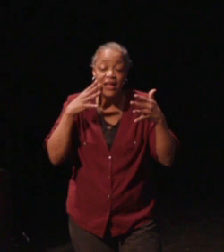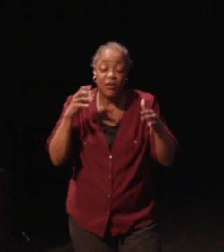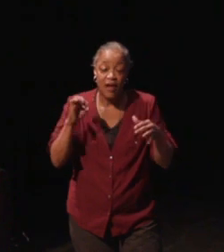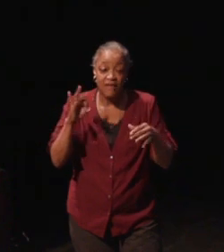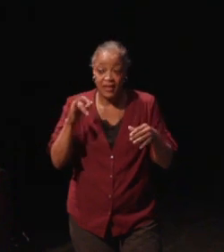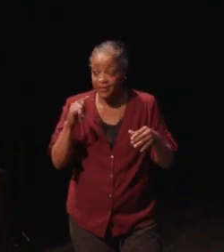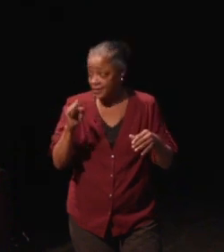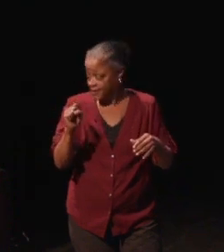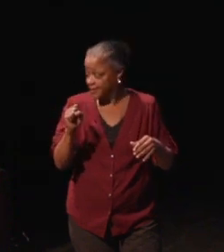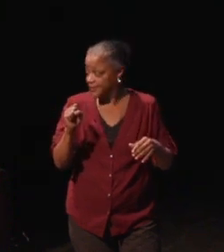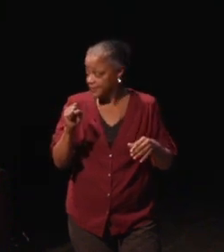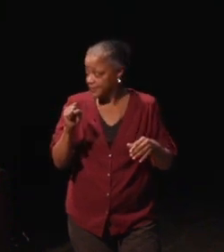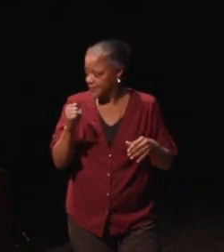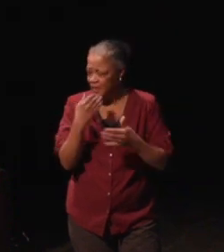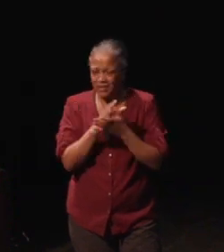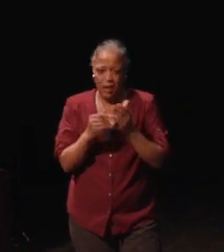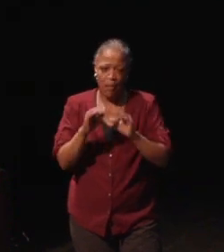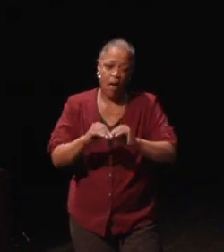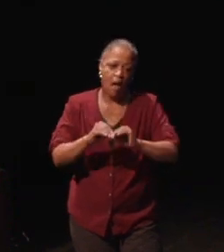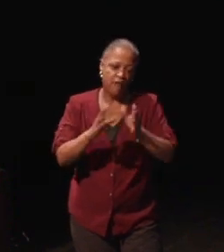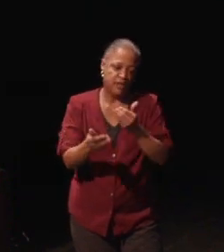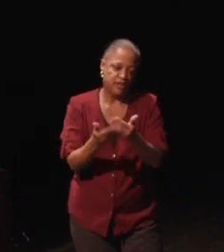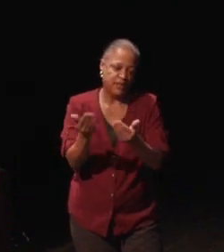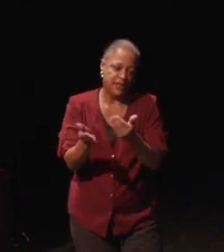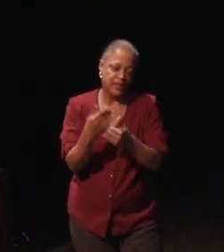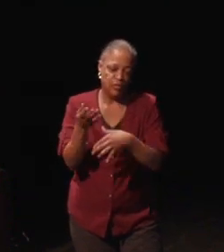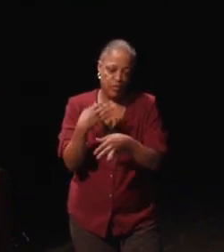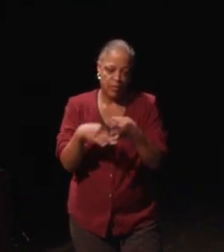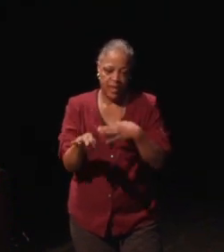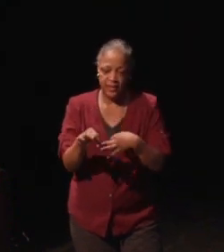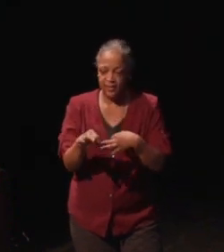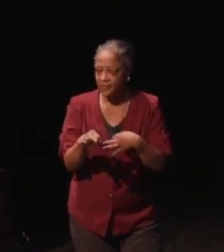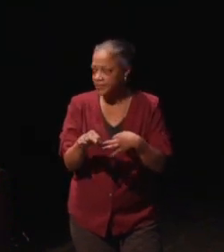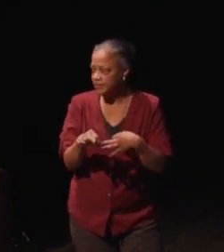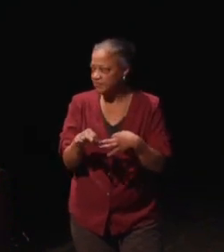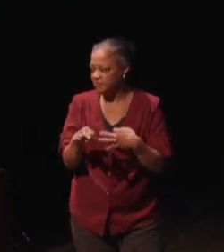And there's some that are obvious and easy to replace where you think,